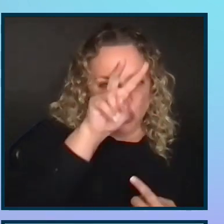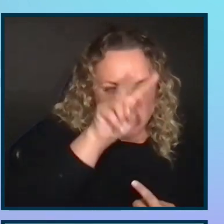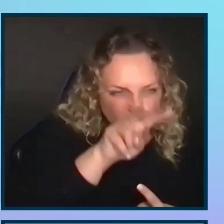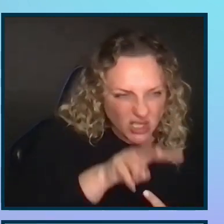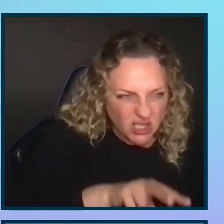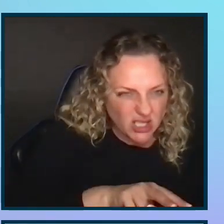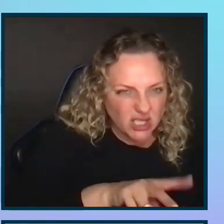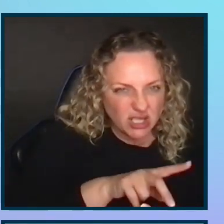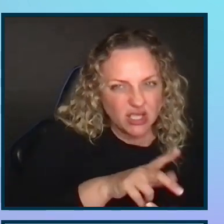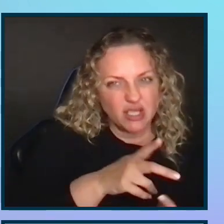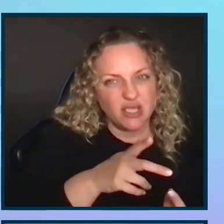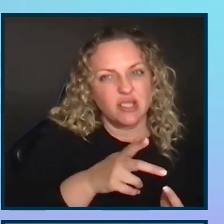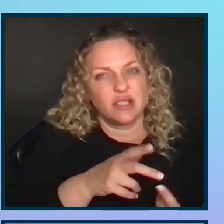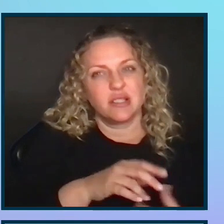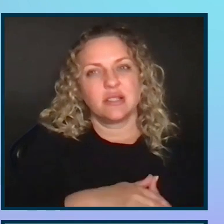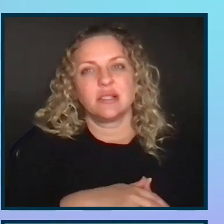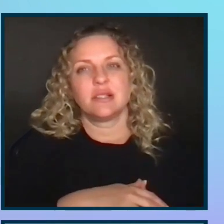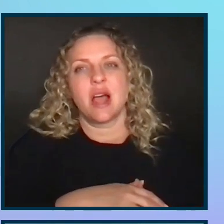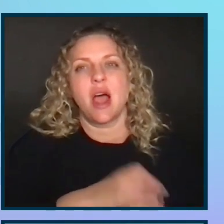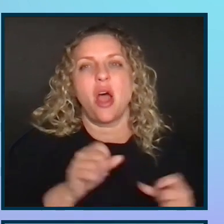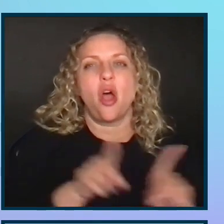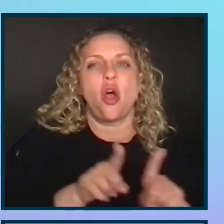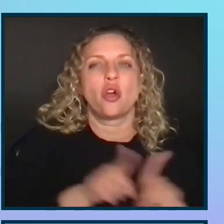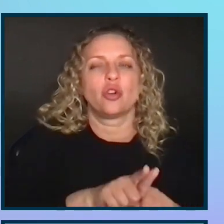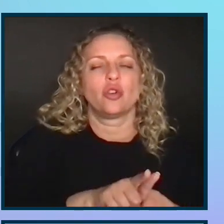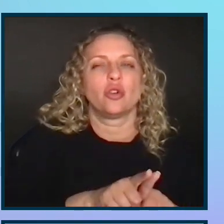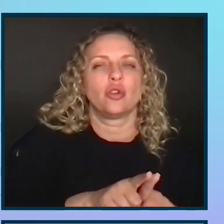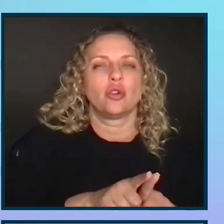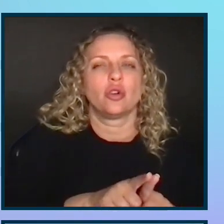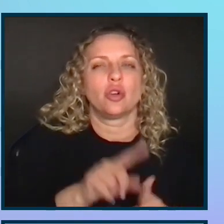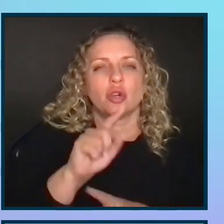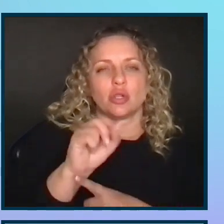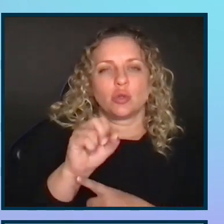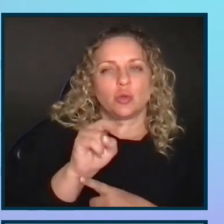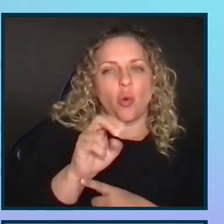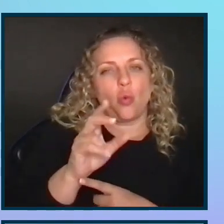And it also had a misalignment with the tone, we were trying to establish where it looked like